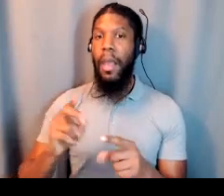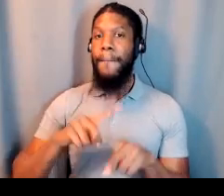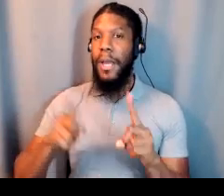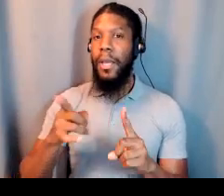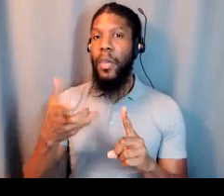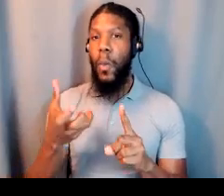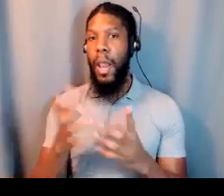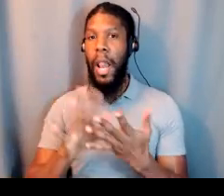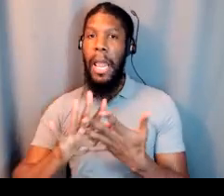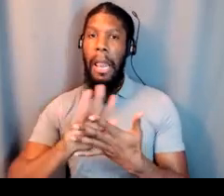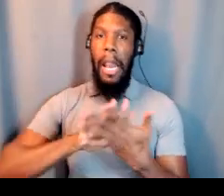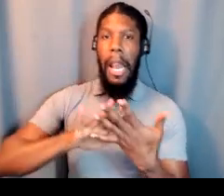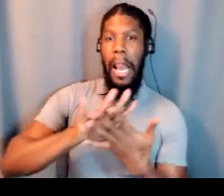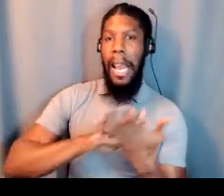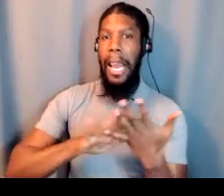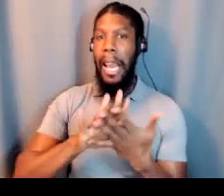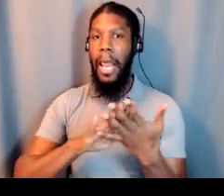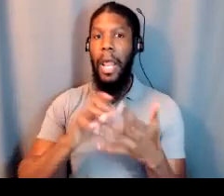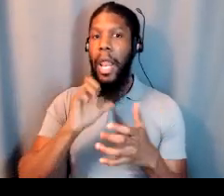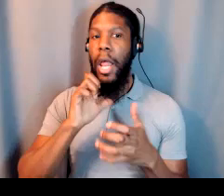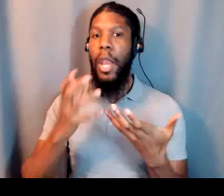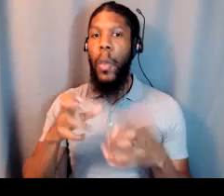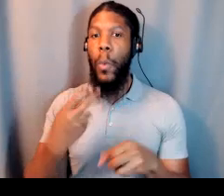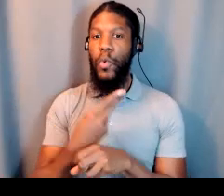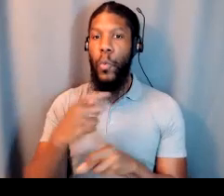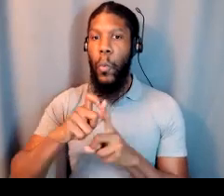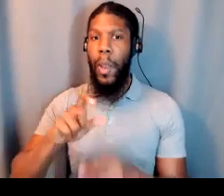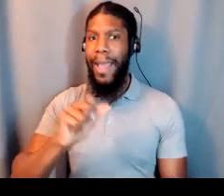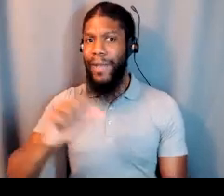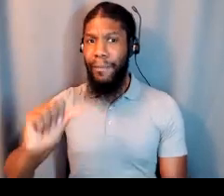you're going to have a hard time, depending on the nature of your paper I suppose.